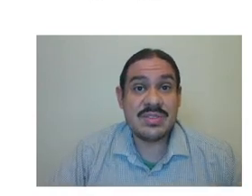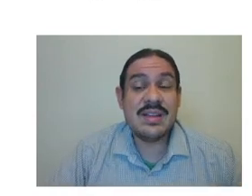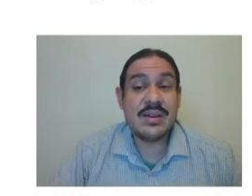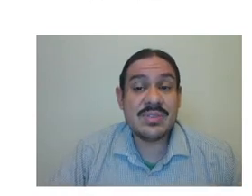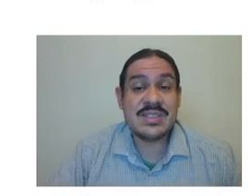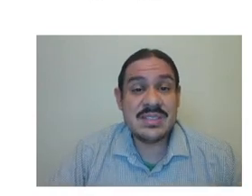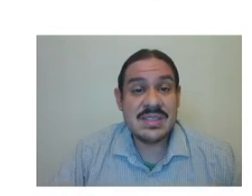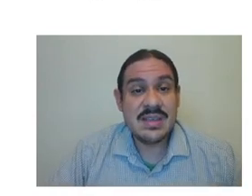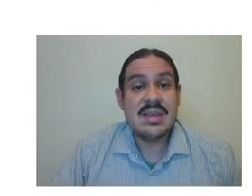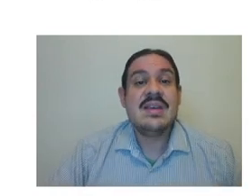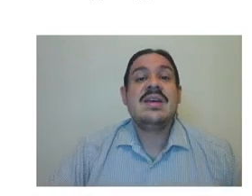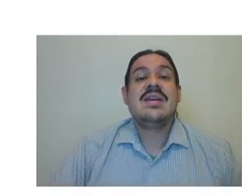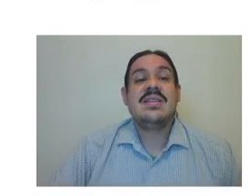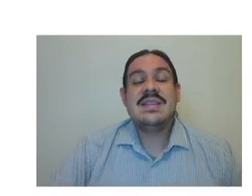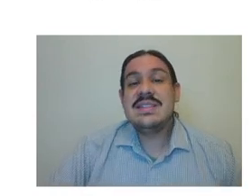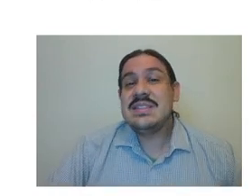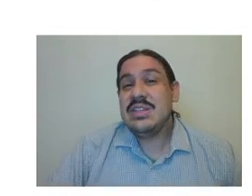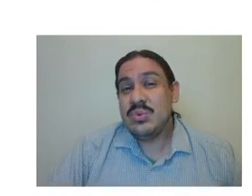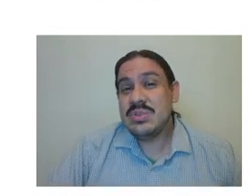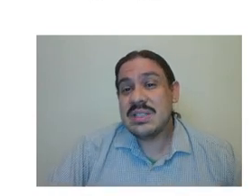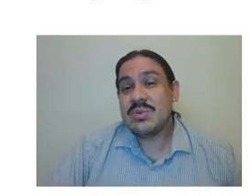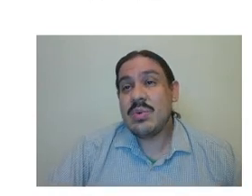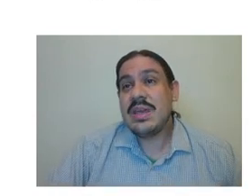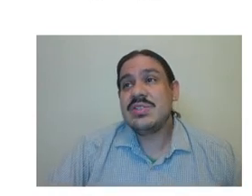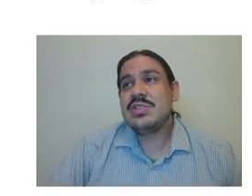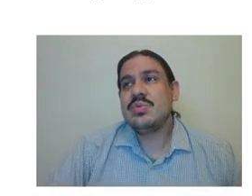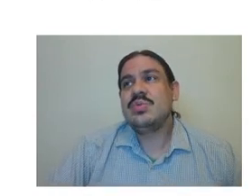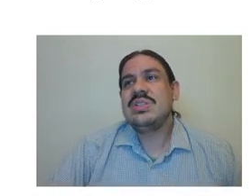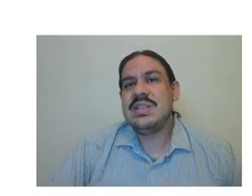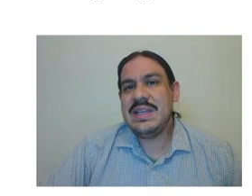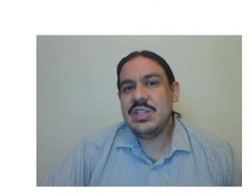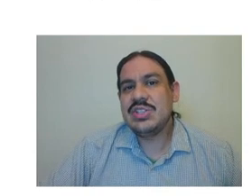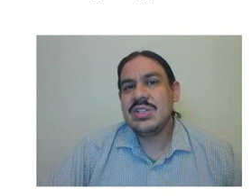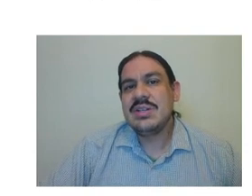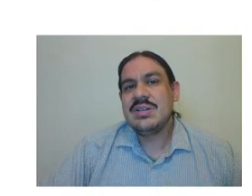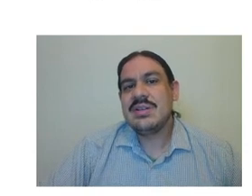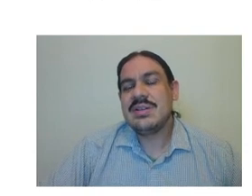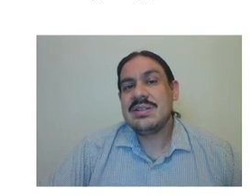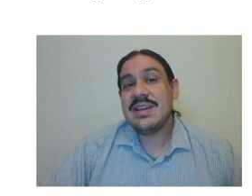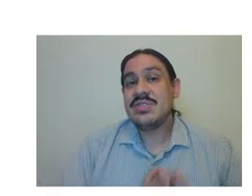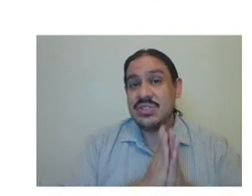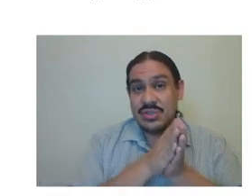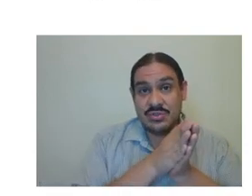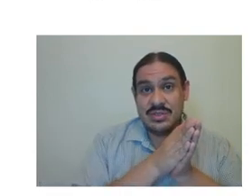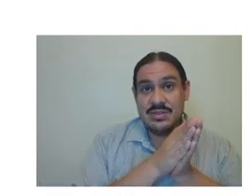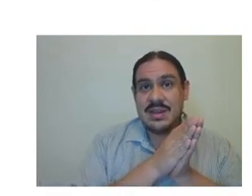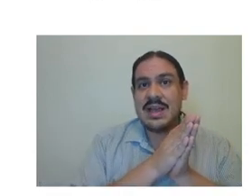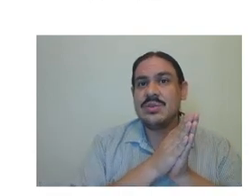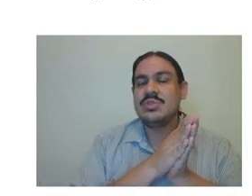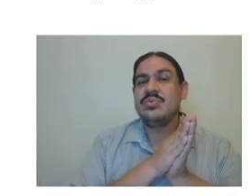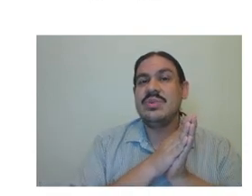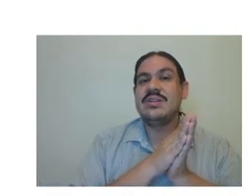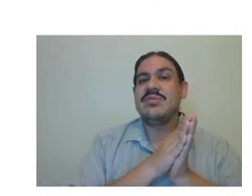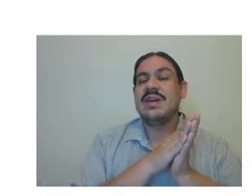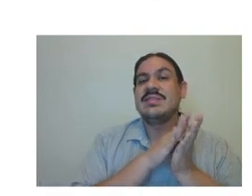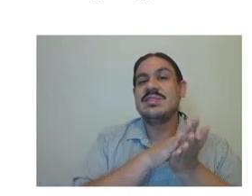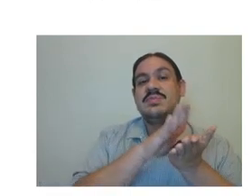spoken language because this is the only way that they would have access to the information in the words the order of the words by representing them in